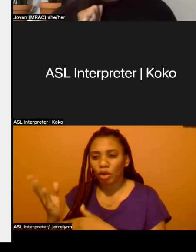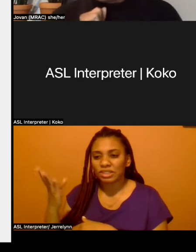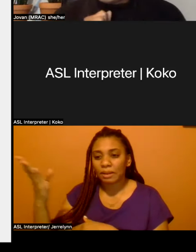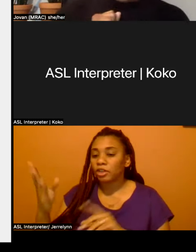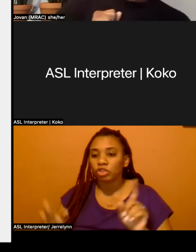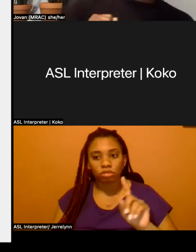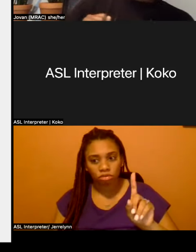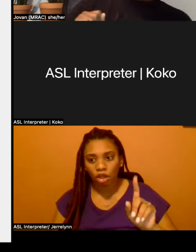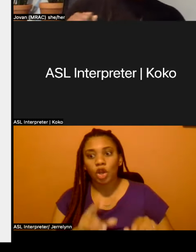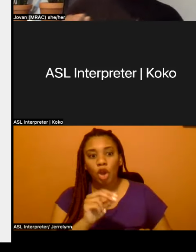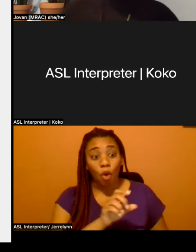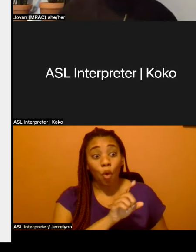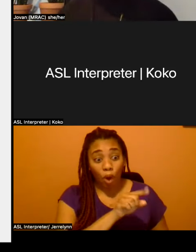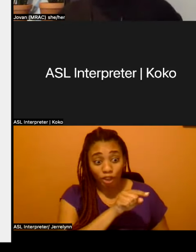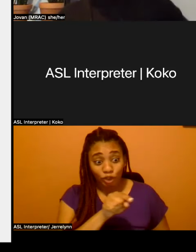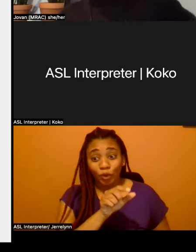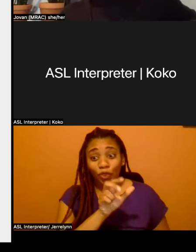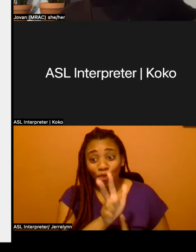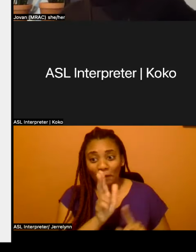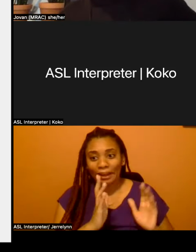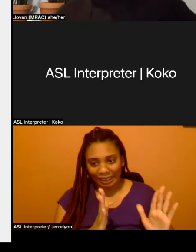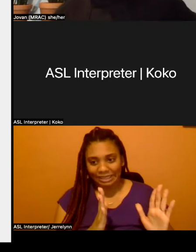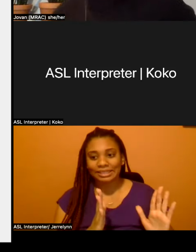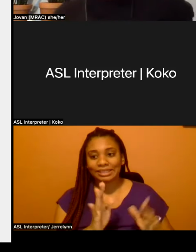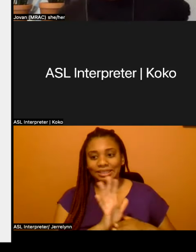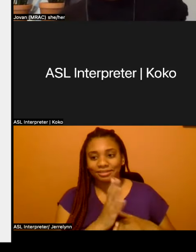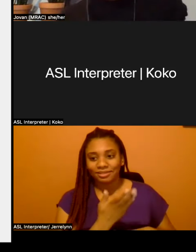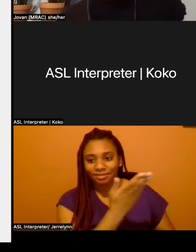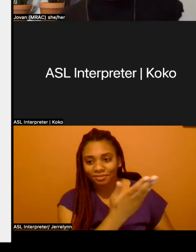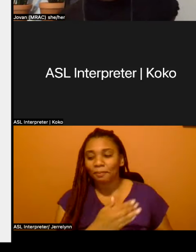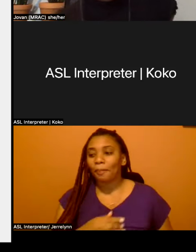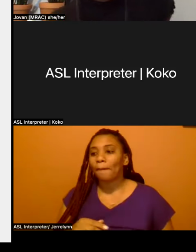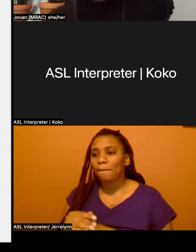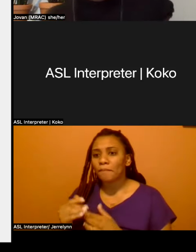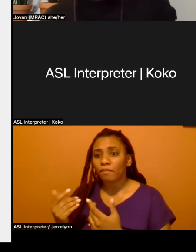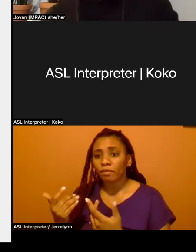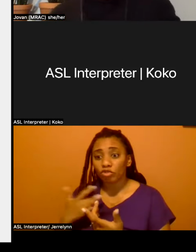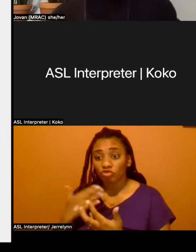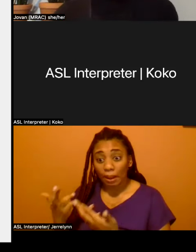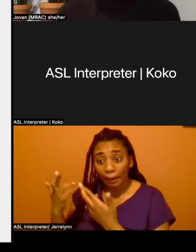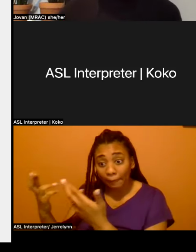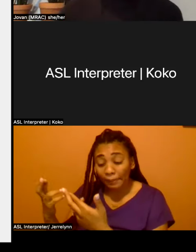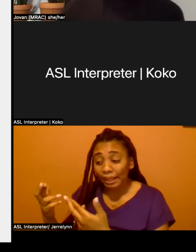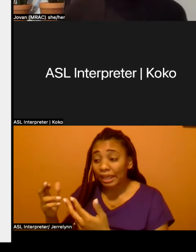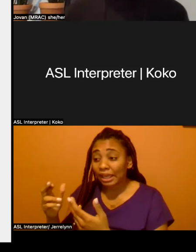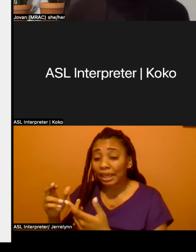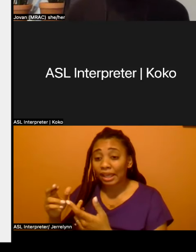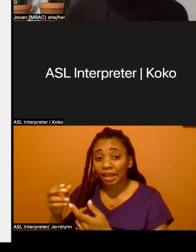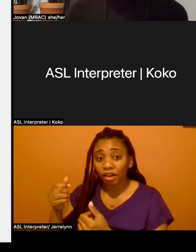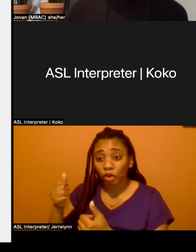(Jovan chuckling) Would you recommend specifically addressing in which groupings the artists believes they belong?